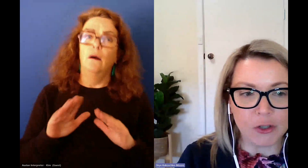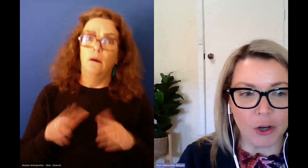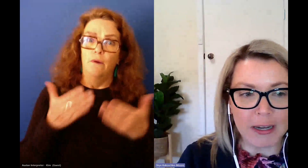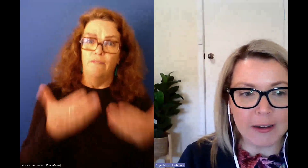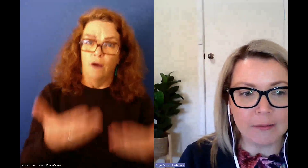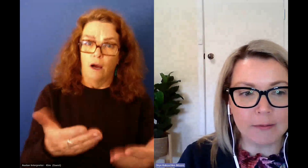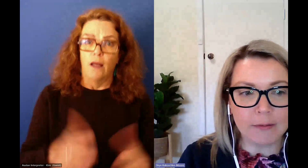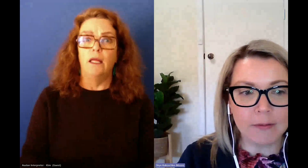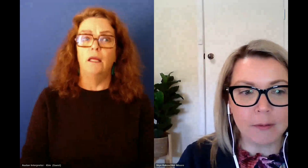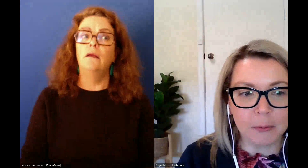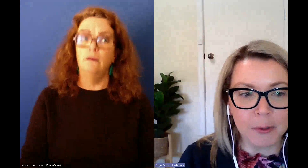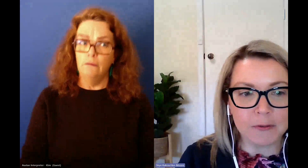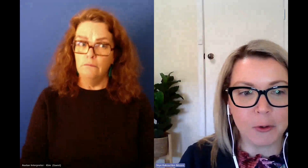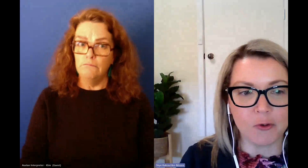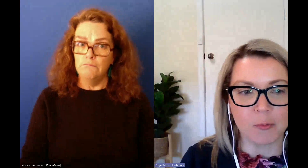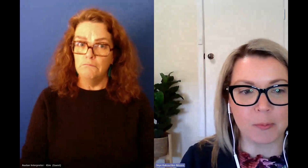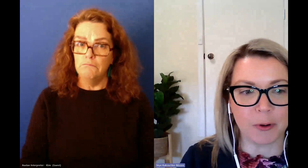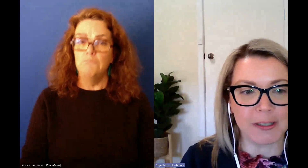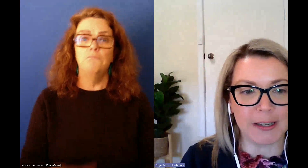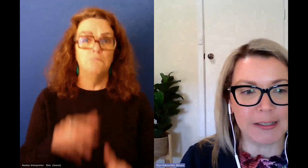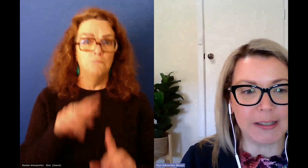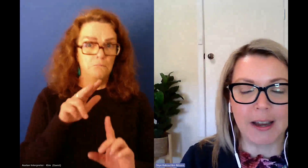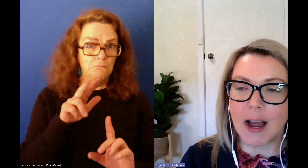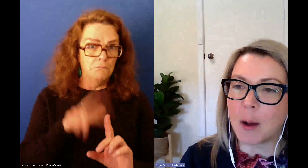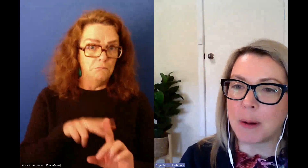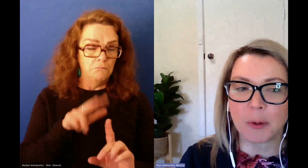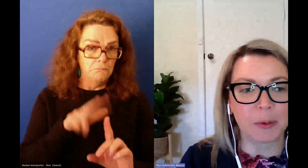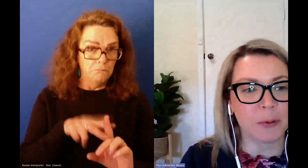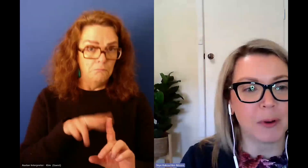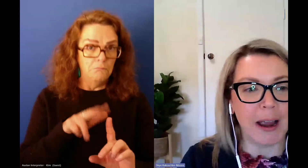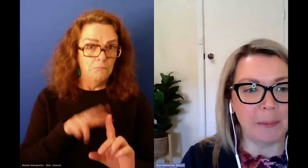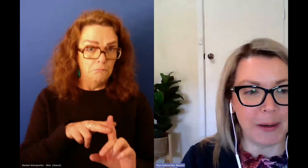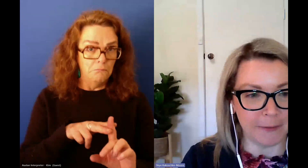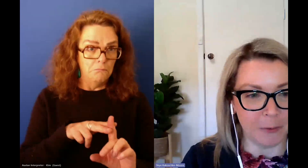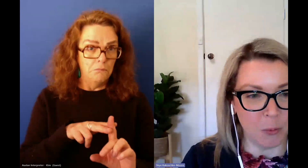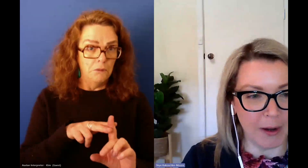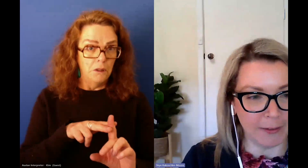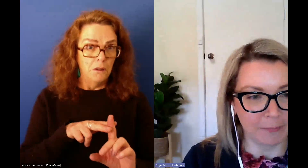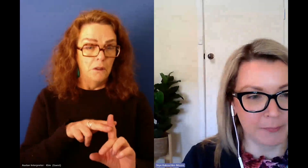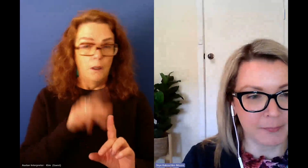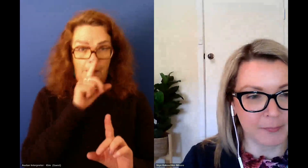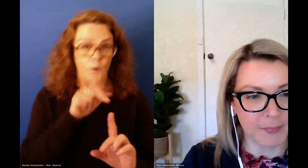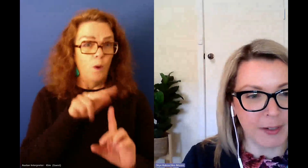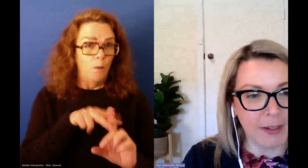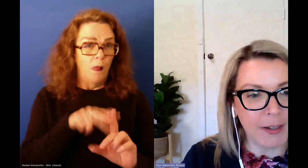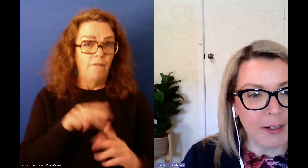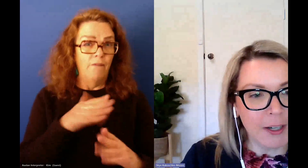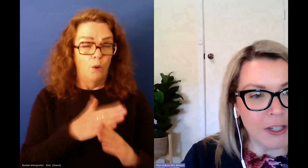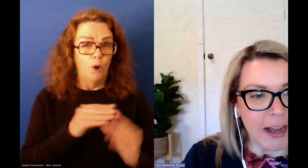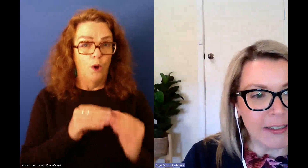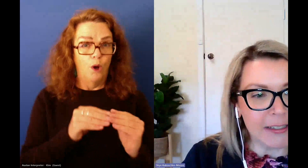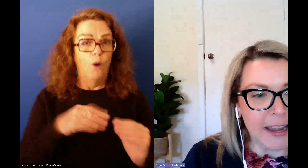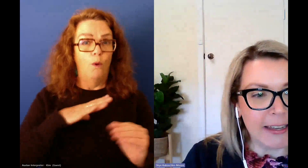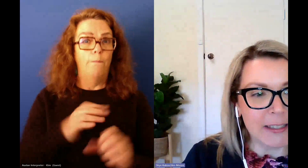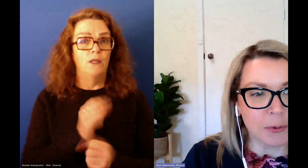journey through the recruitment process a memorable and meaningful one. She understands